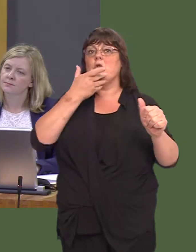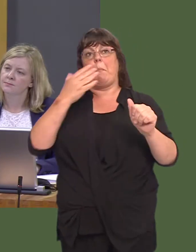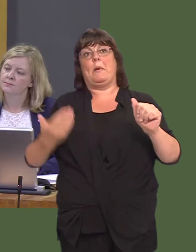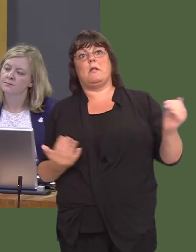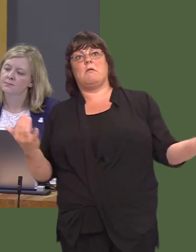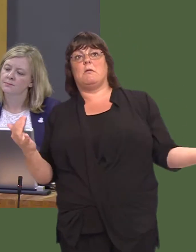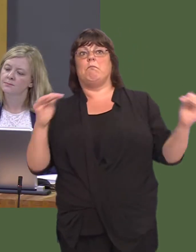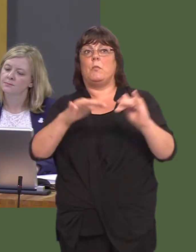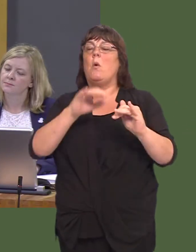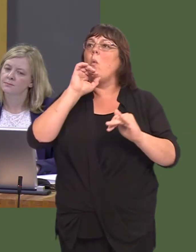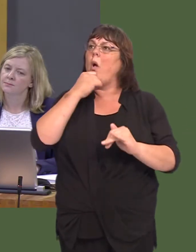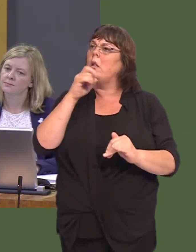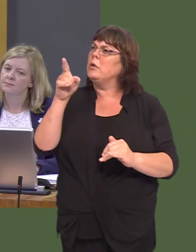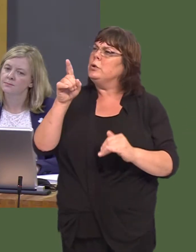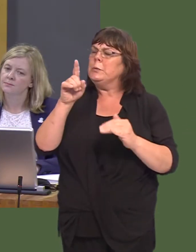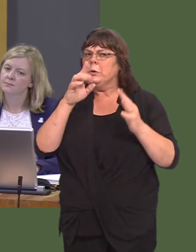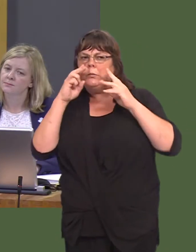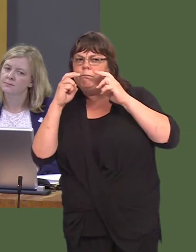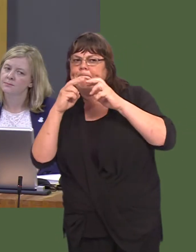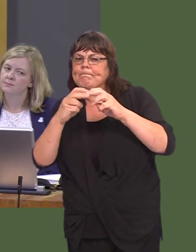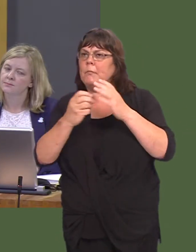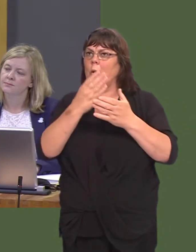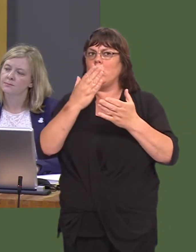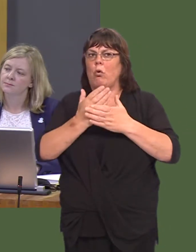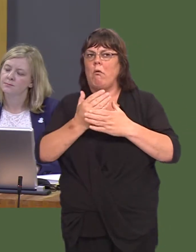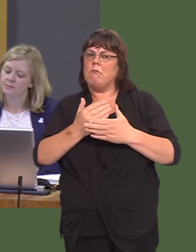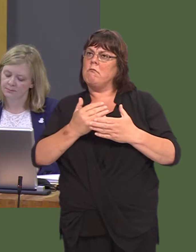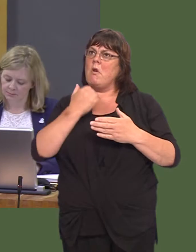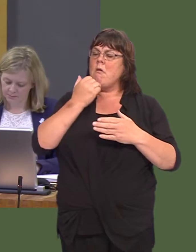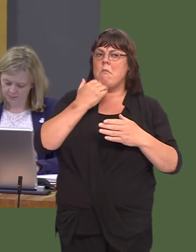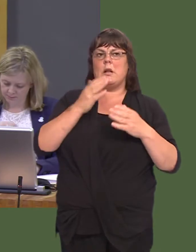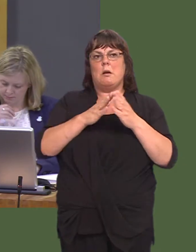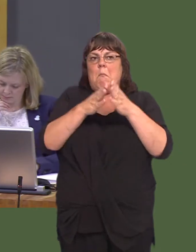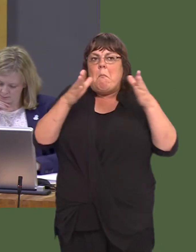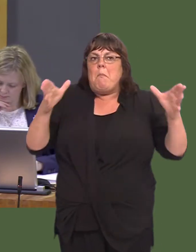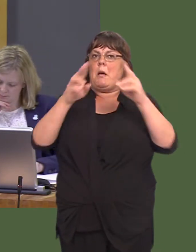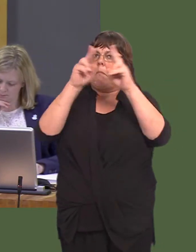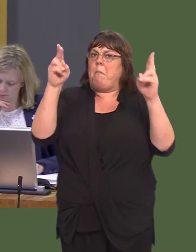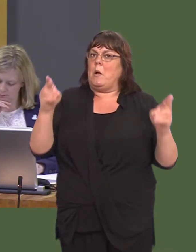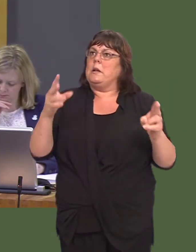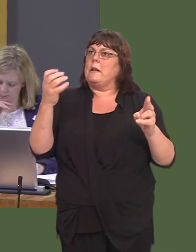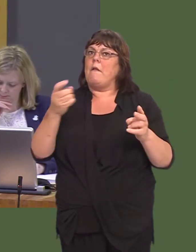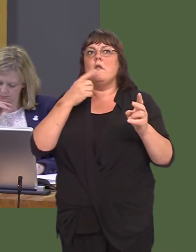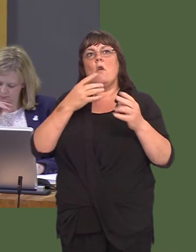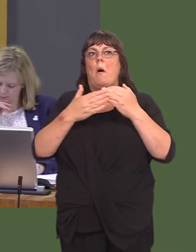Whatís the Government doing to actually ensure there are a sufficient number of buildings that offer that large footprint to attract both inward investment in manufacturing, but